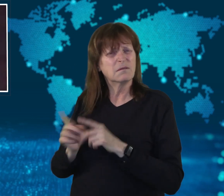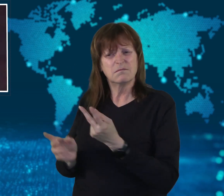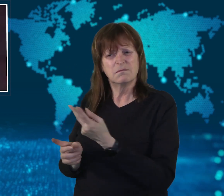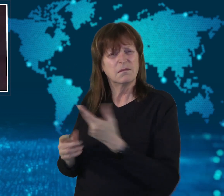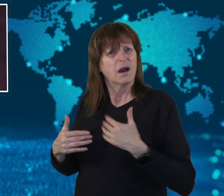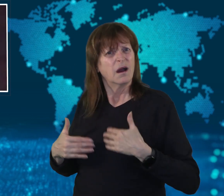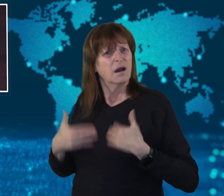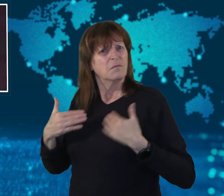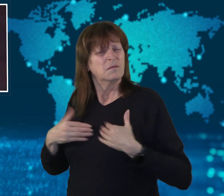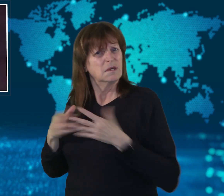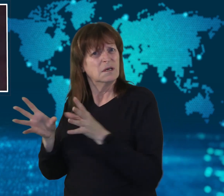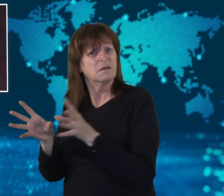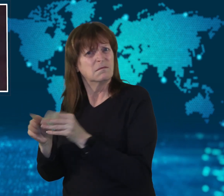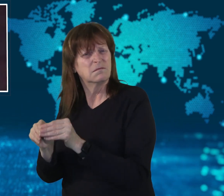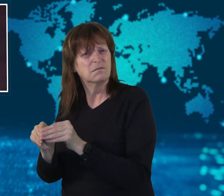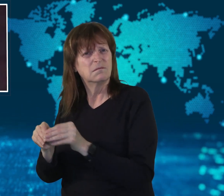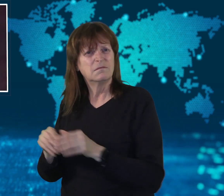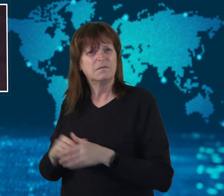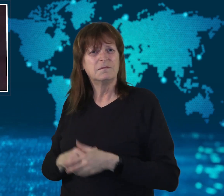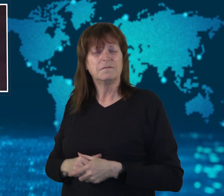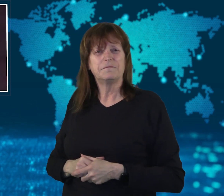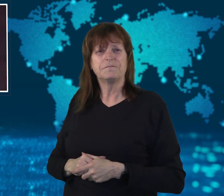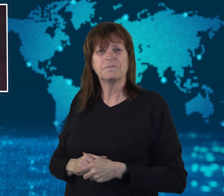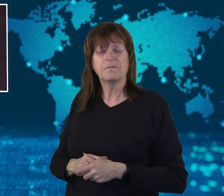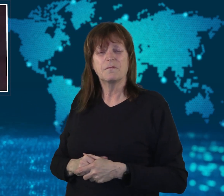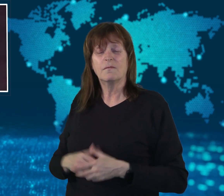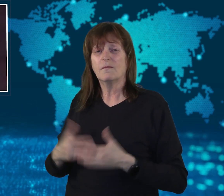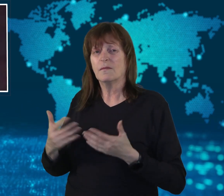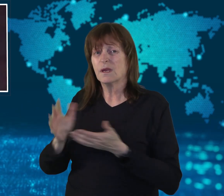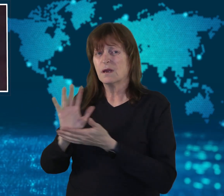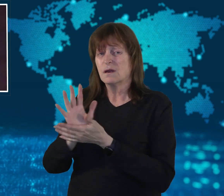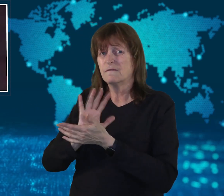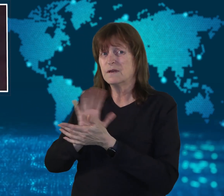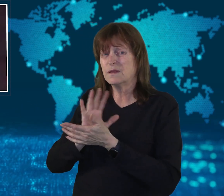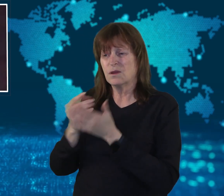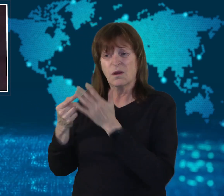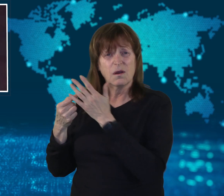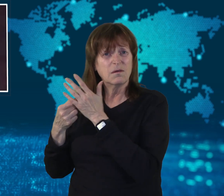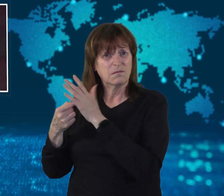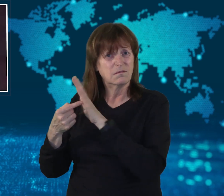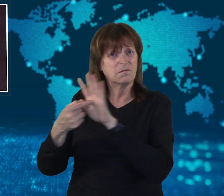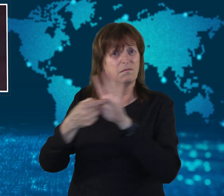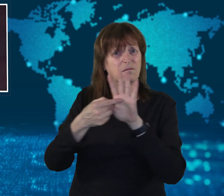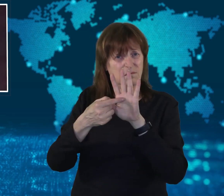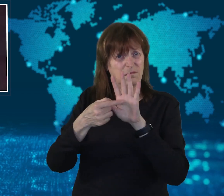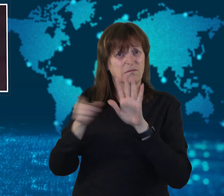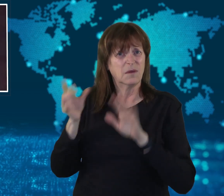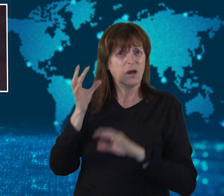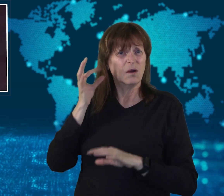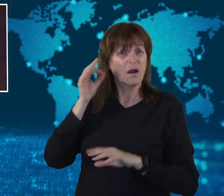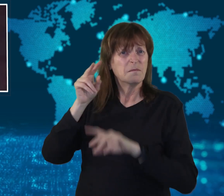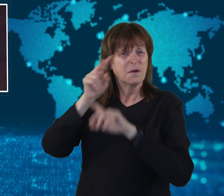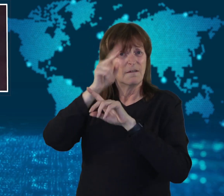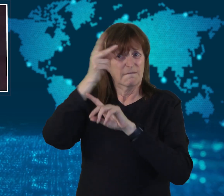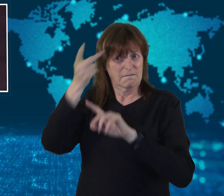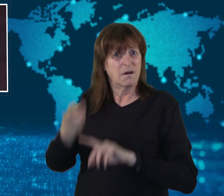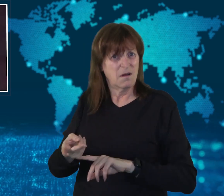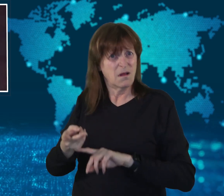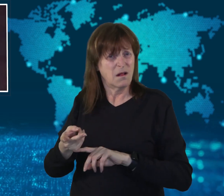Sun's husband said they had not argued and were "always happy together."